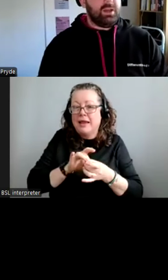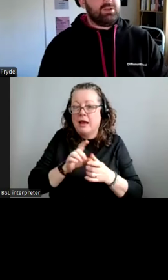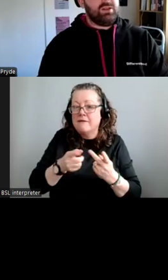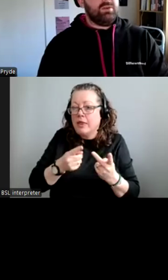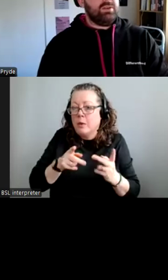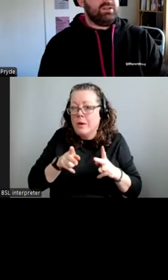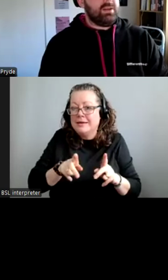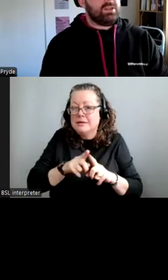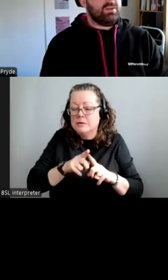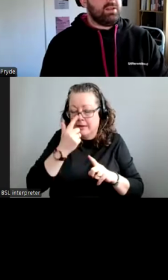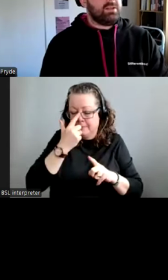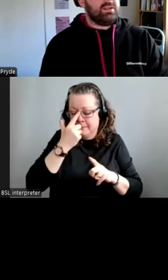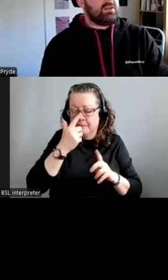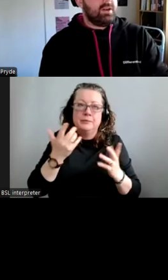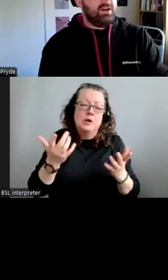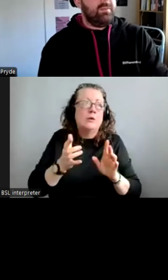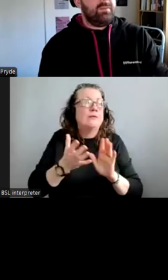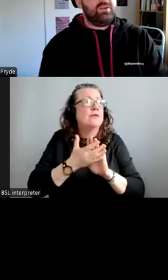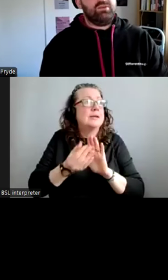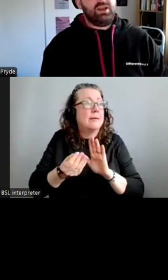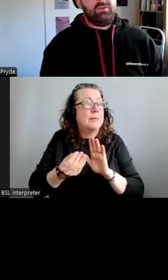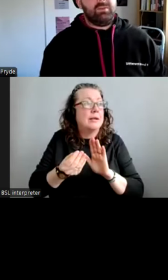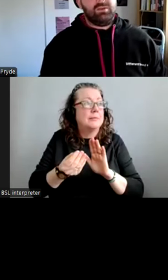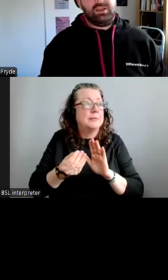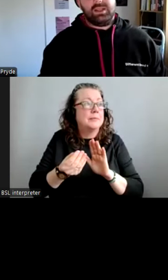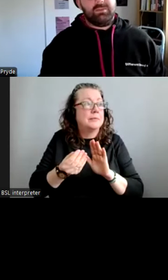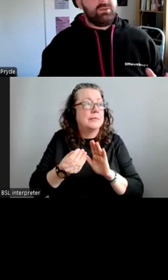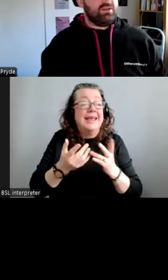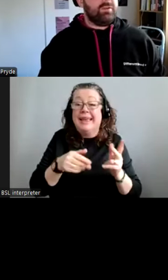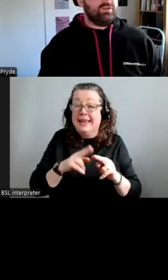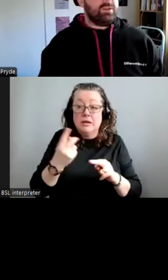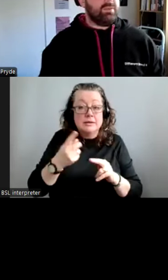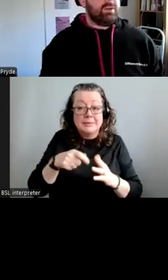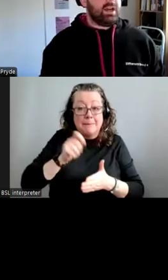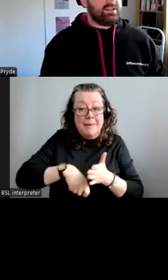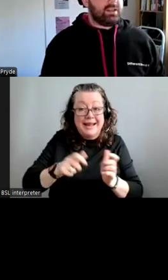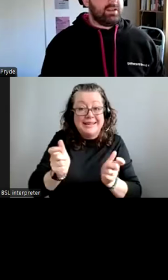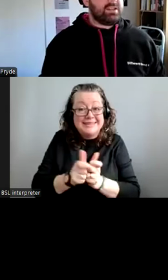a page reload every time someone adds a ticket to their cart, or you may have a multi-step booking flow where someone adds tickets,